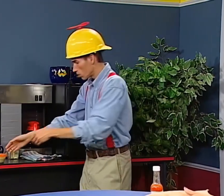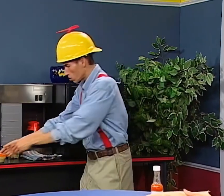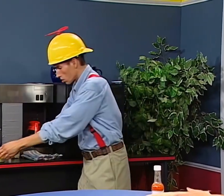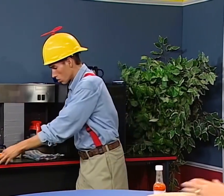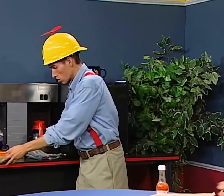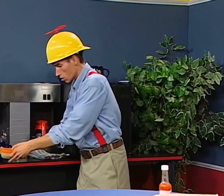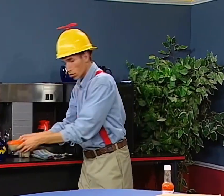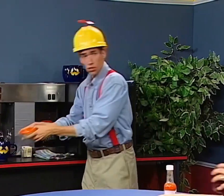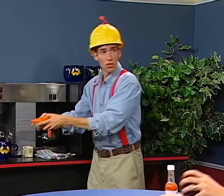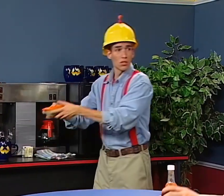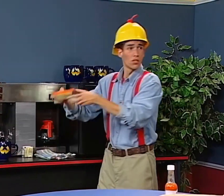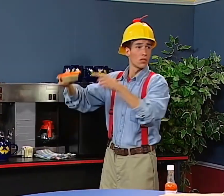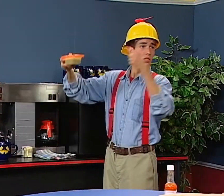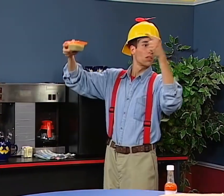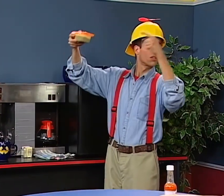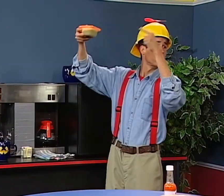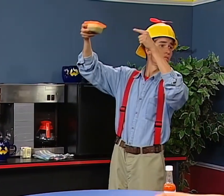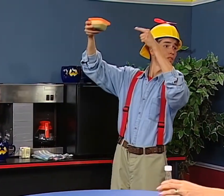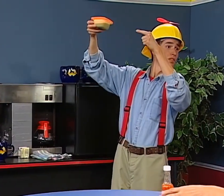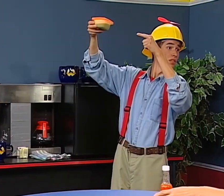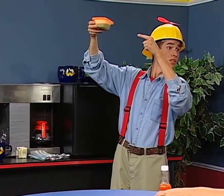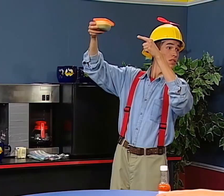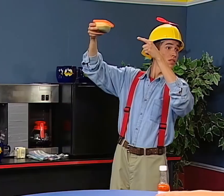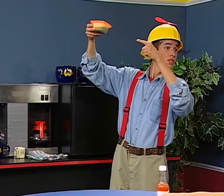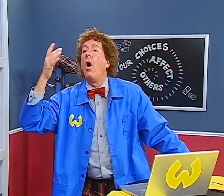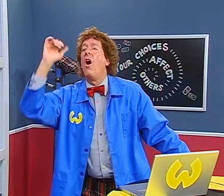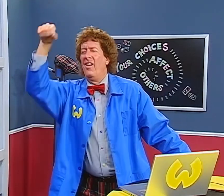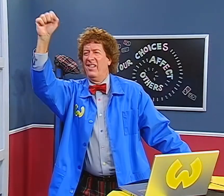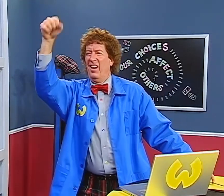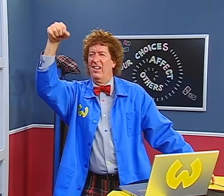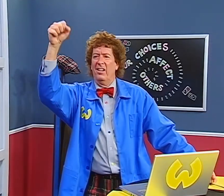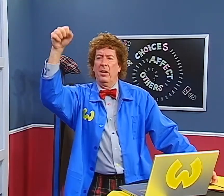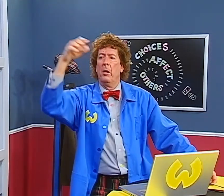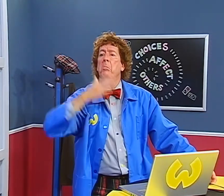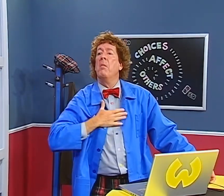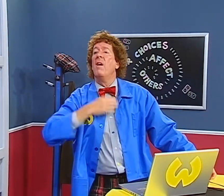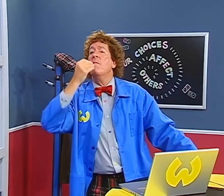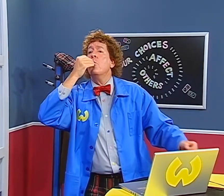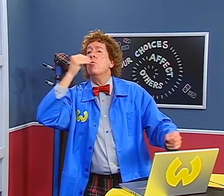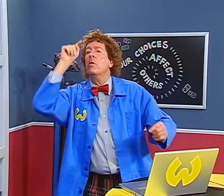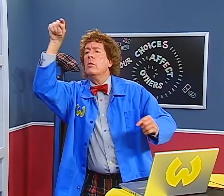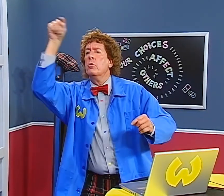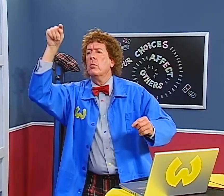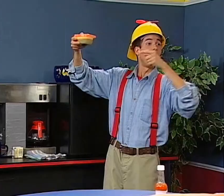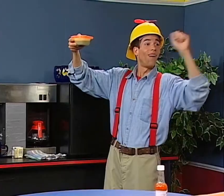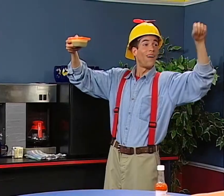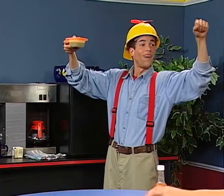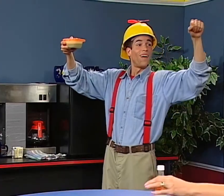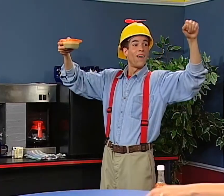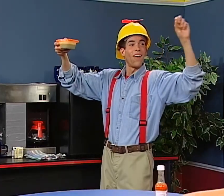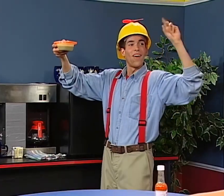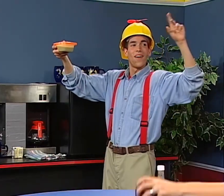IS IT YOURS? OH, YES, THAT'S MY FOOD.